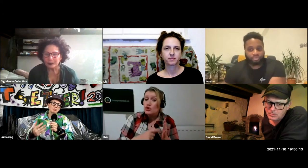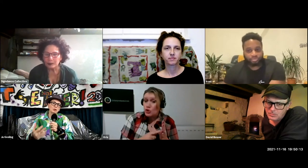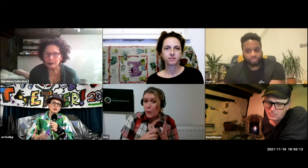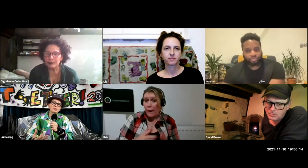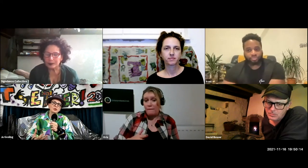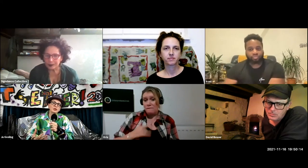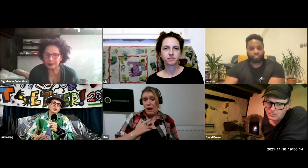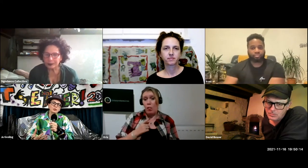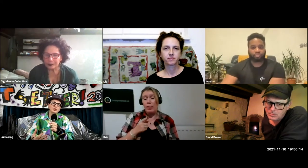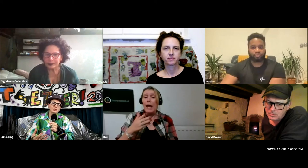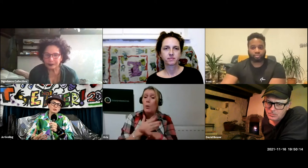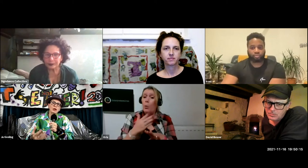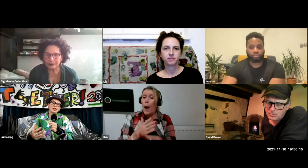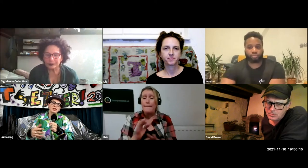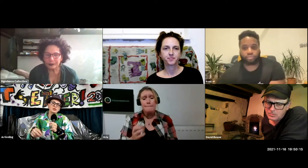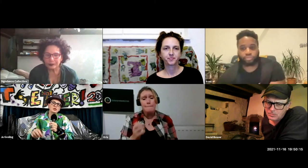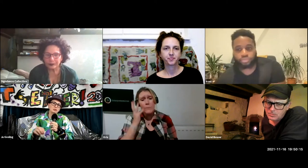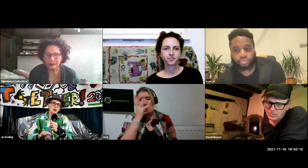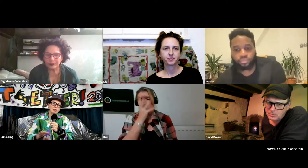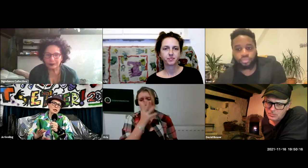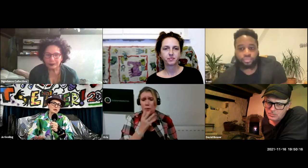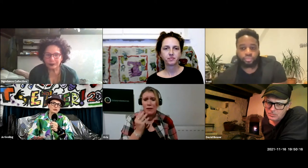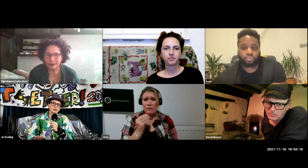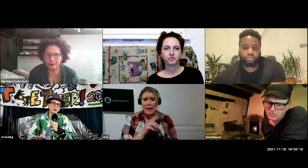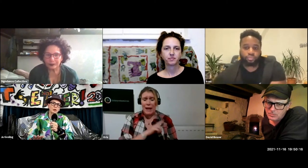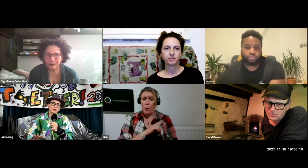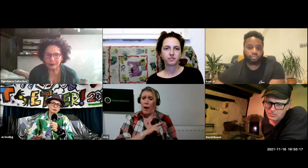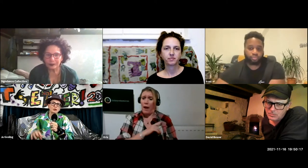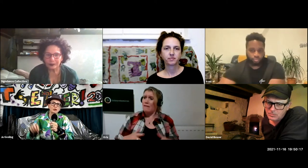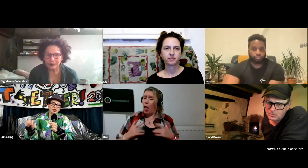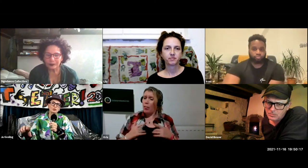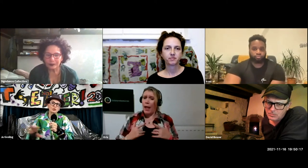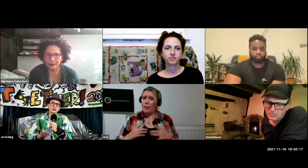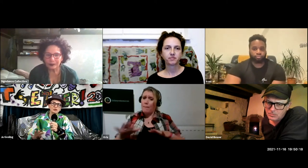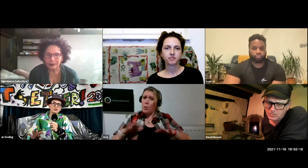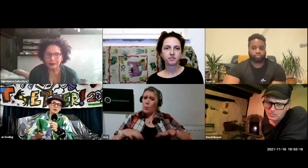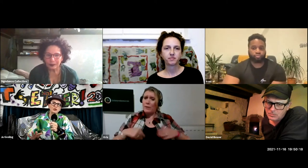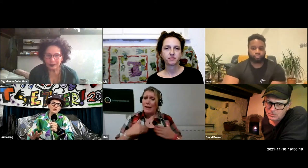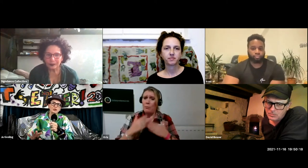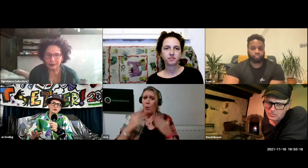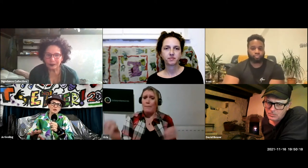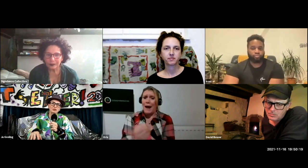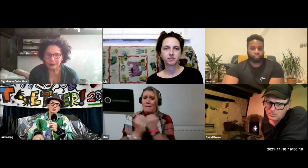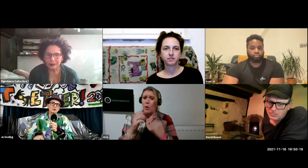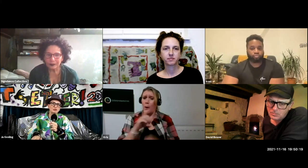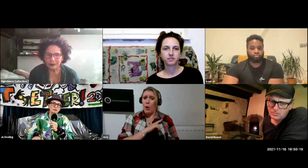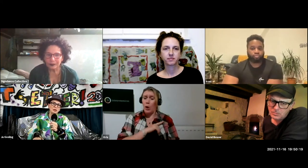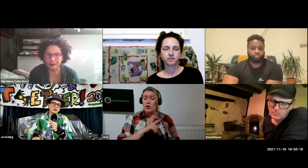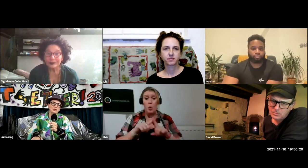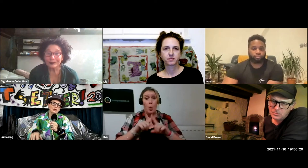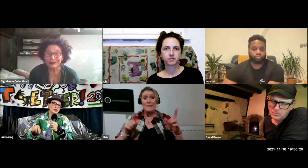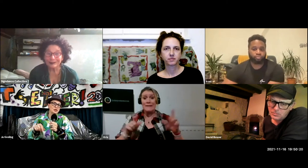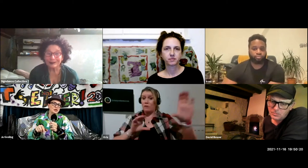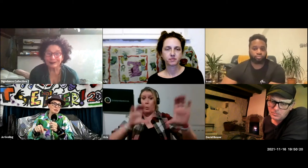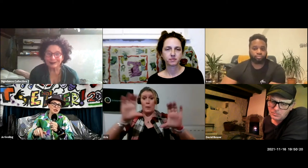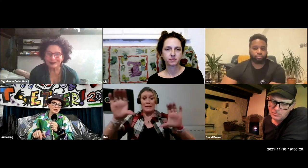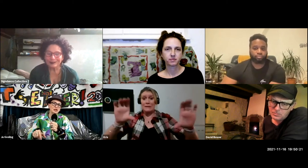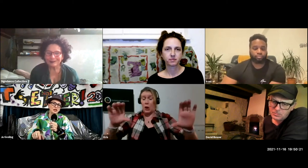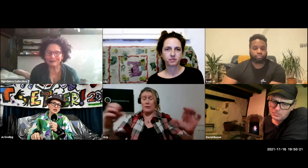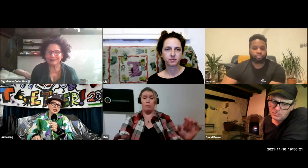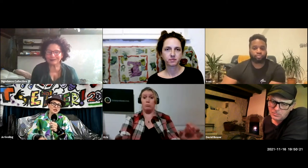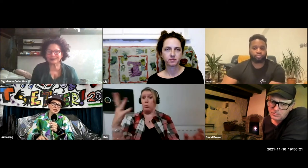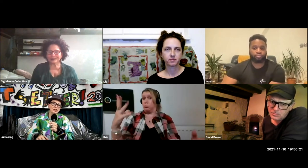I can't wait to see more from Sign Dance